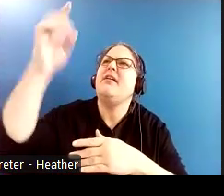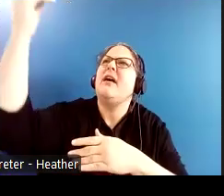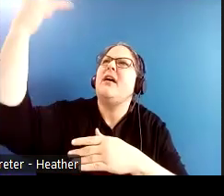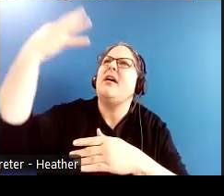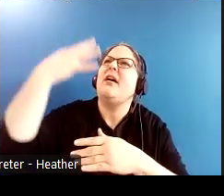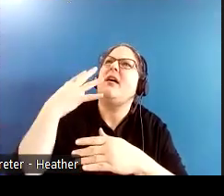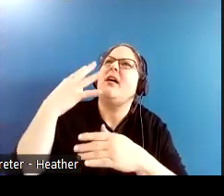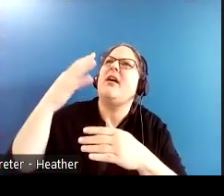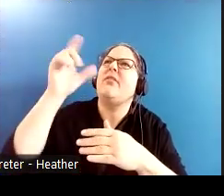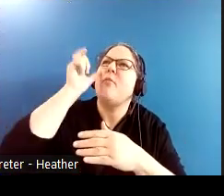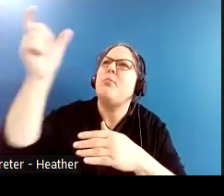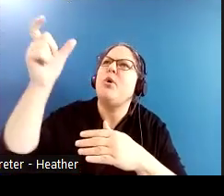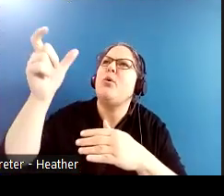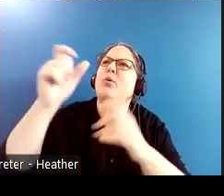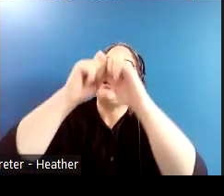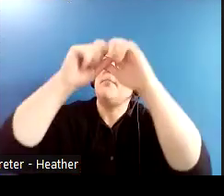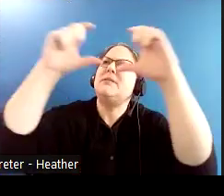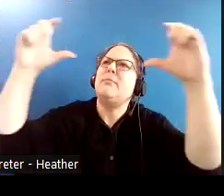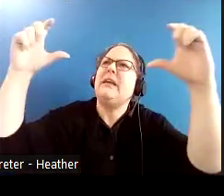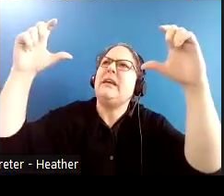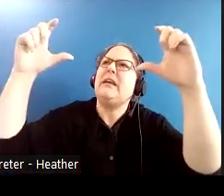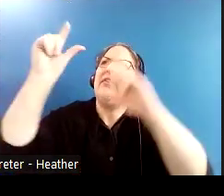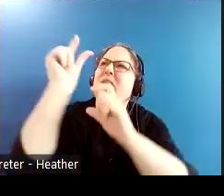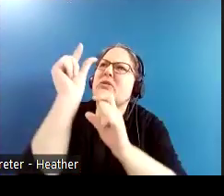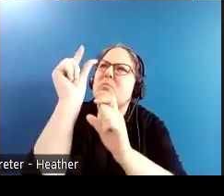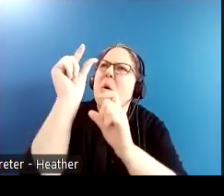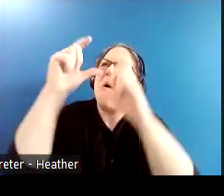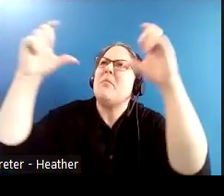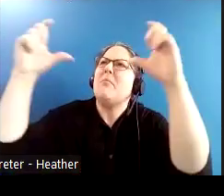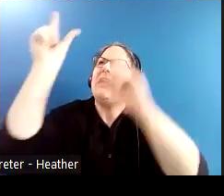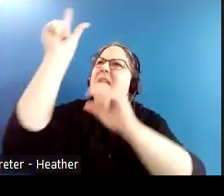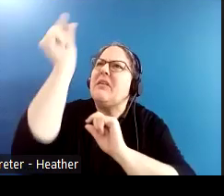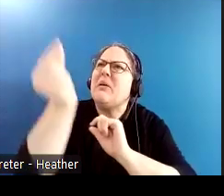like big again and then goes away and comes back, uh there's not a whole lot to do when